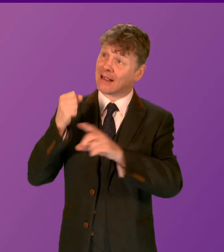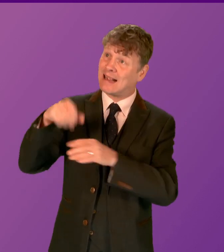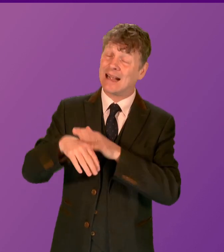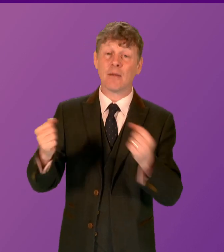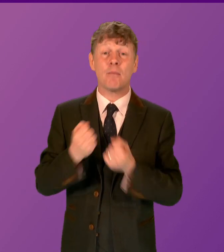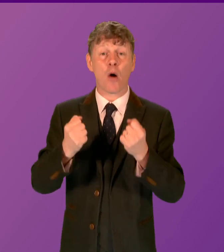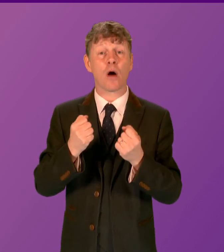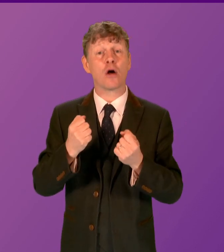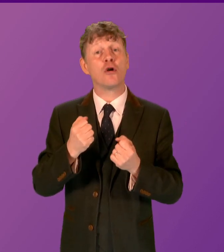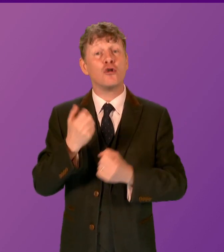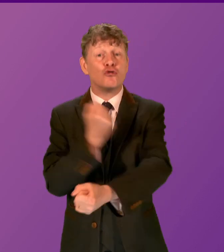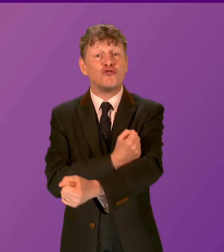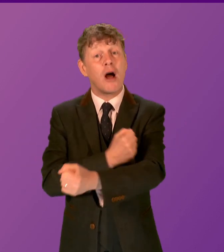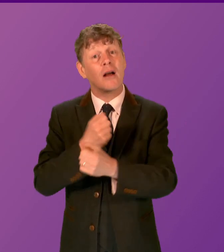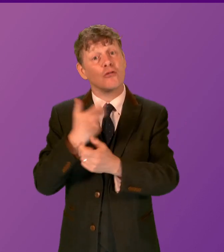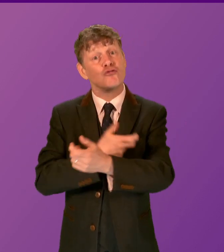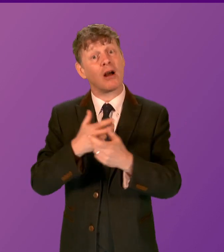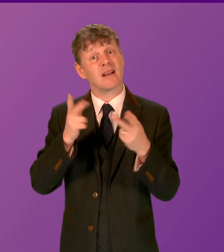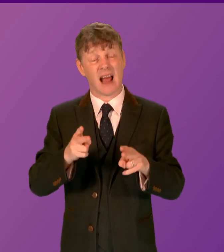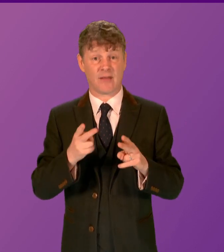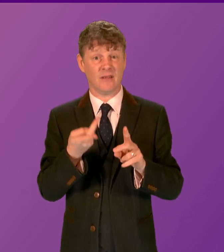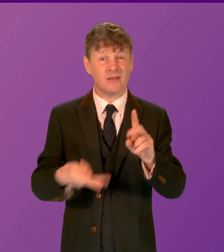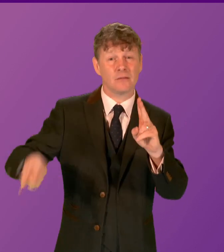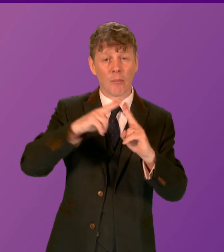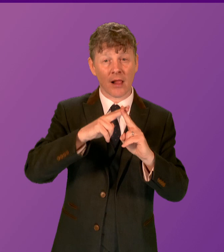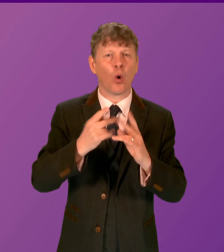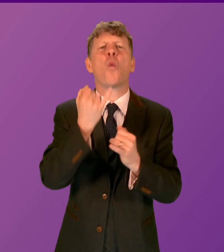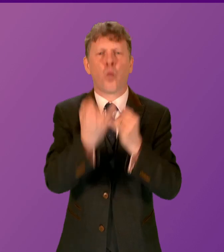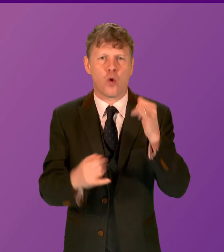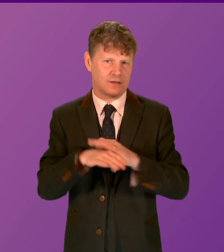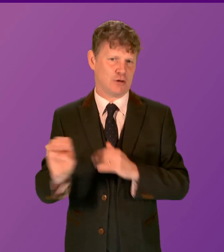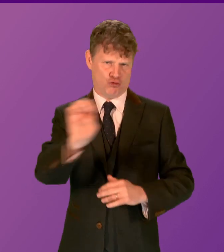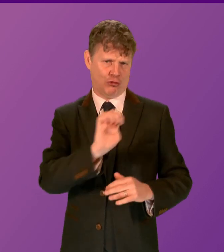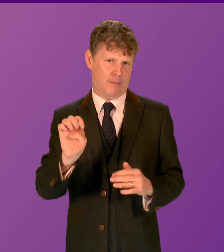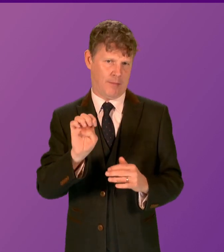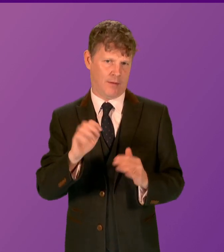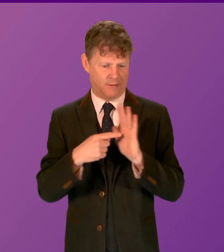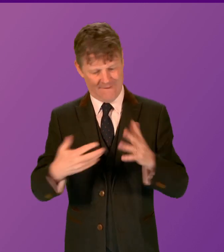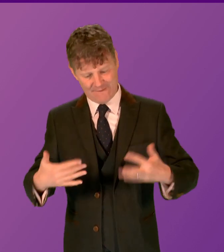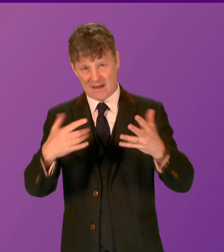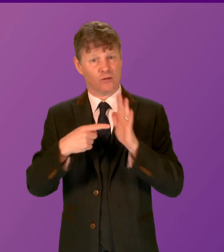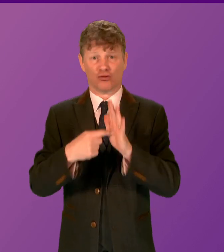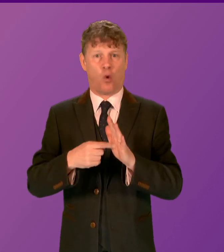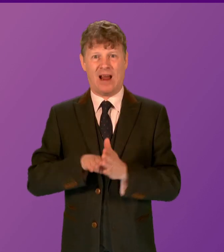We have the worst figures in Europe, and new figures show that the number of deaths is increasing again.